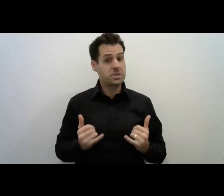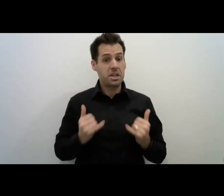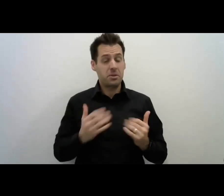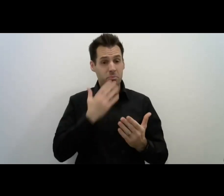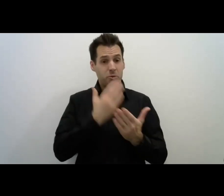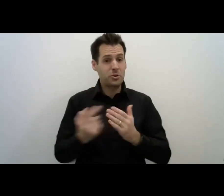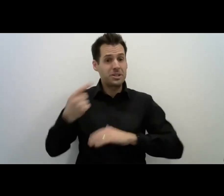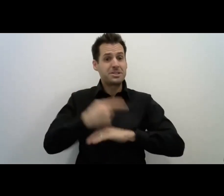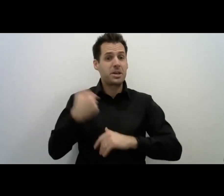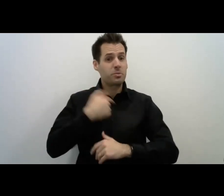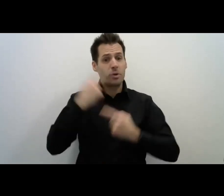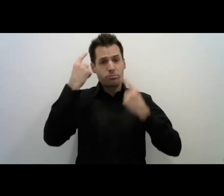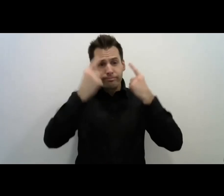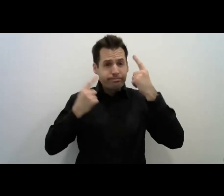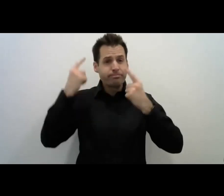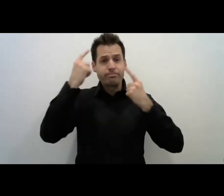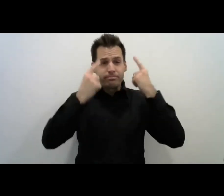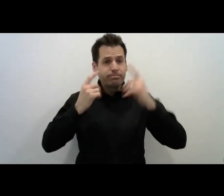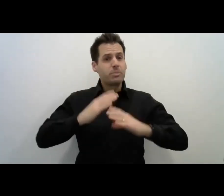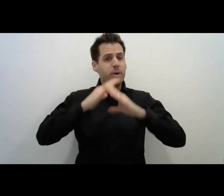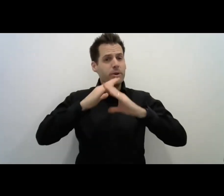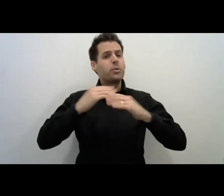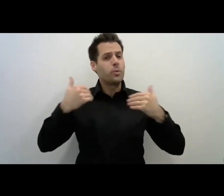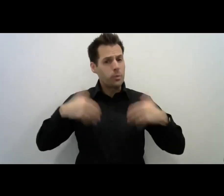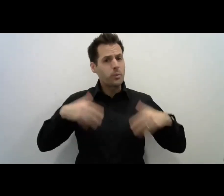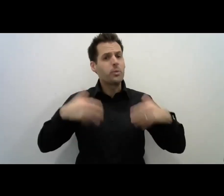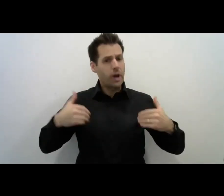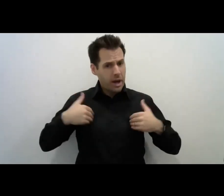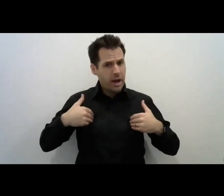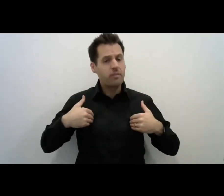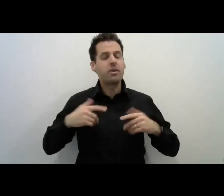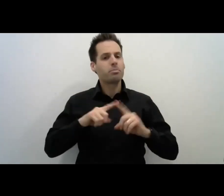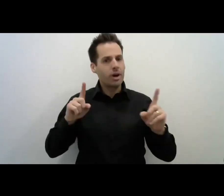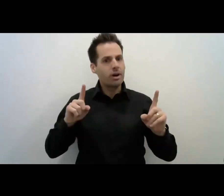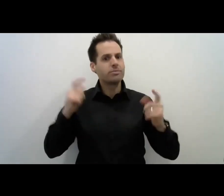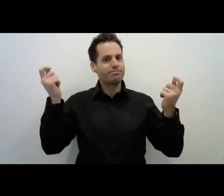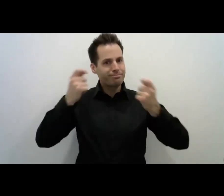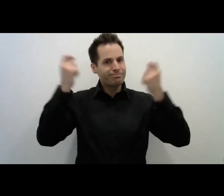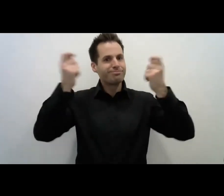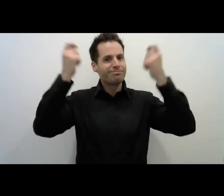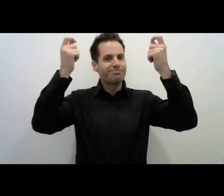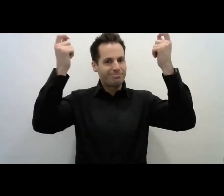barriers and to to celebrate um the contribution of people with disabilities to to manitoba and